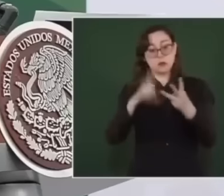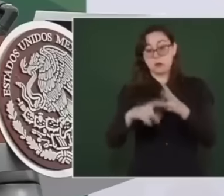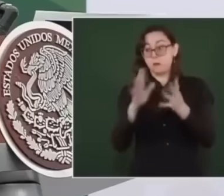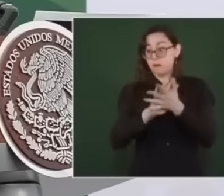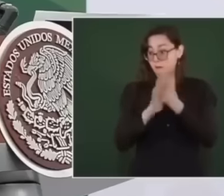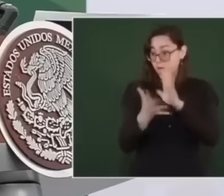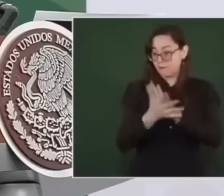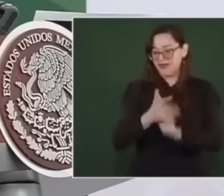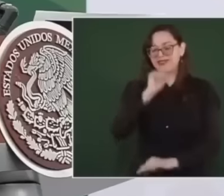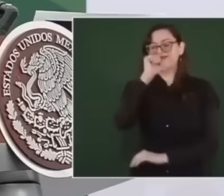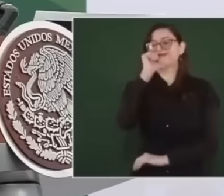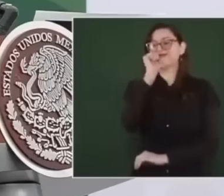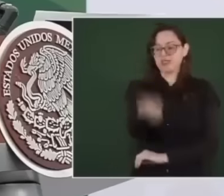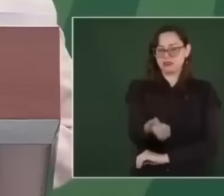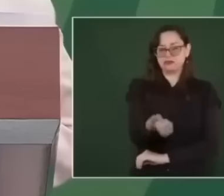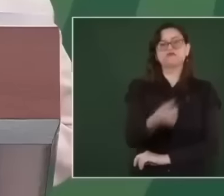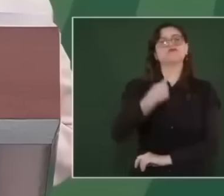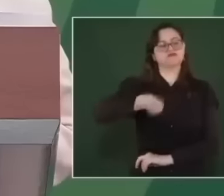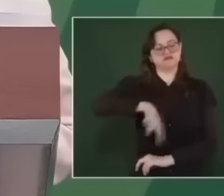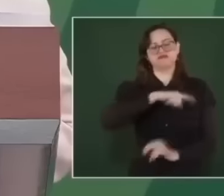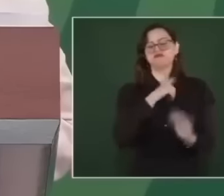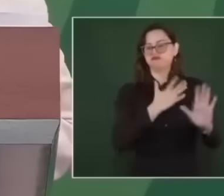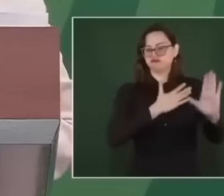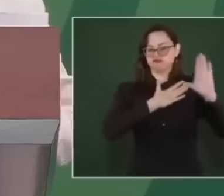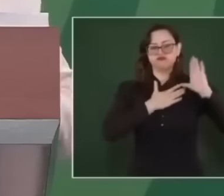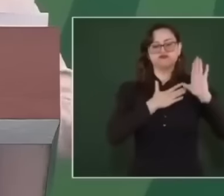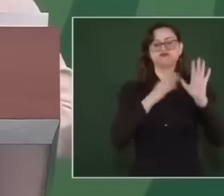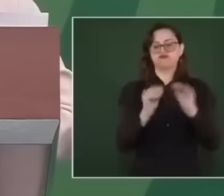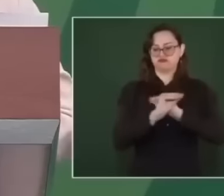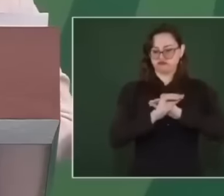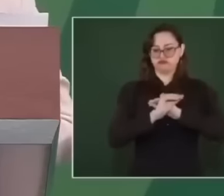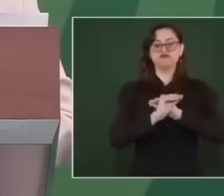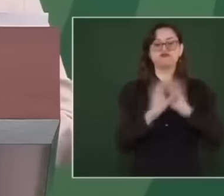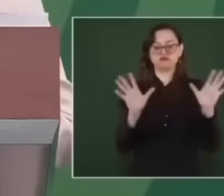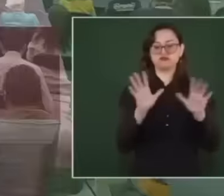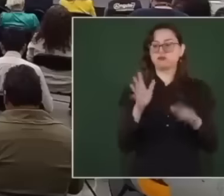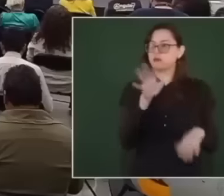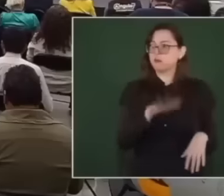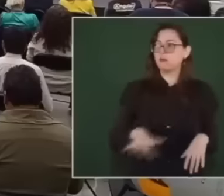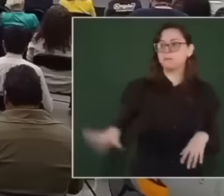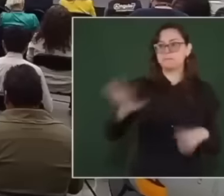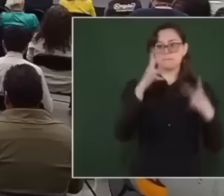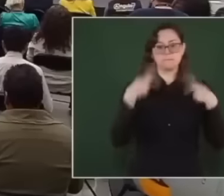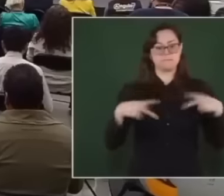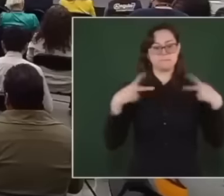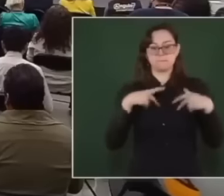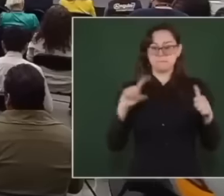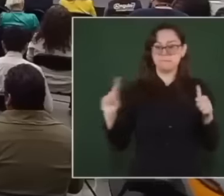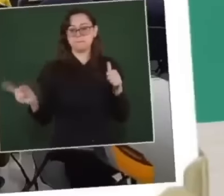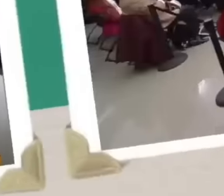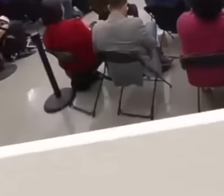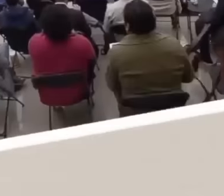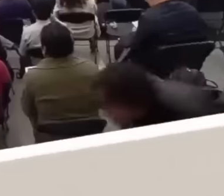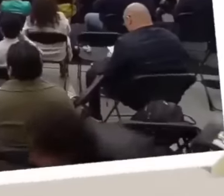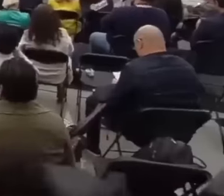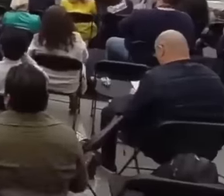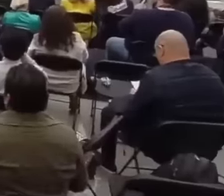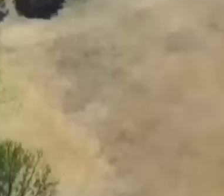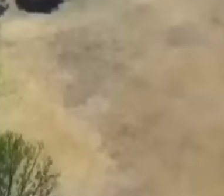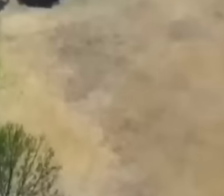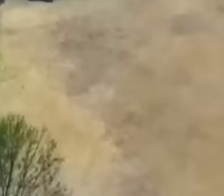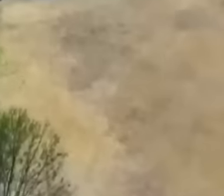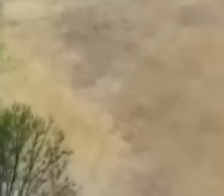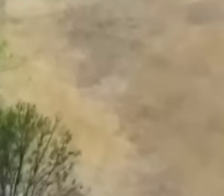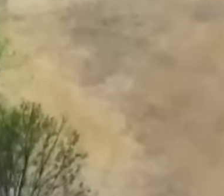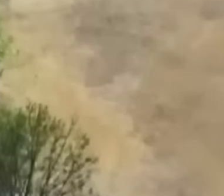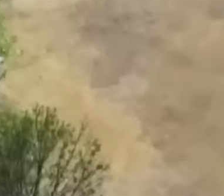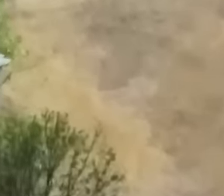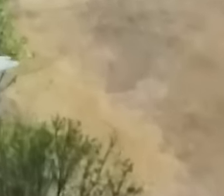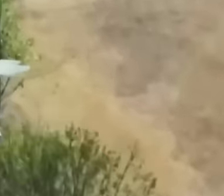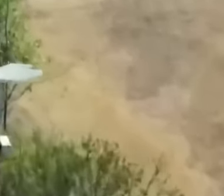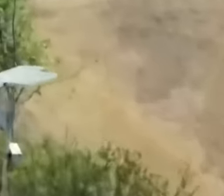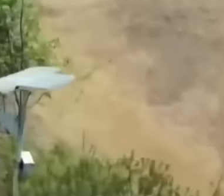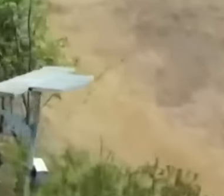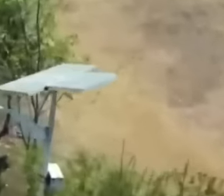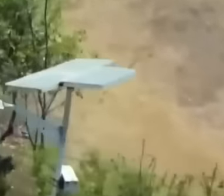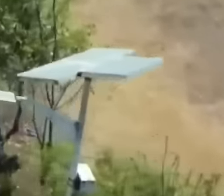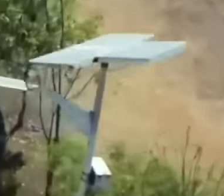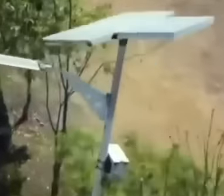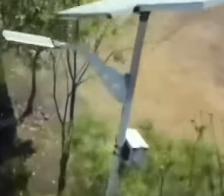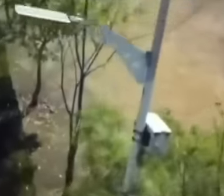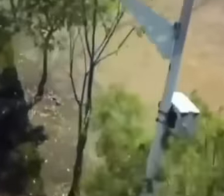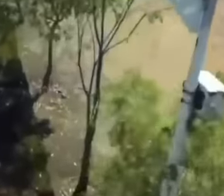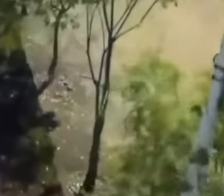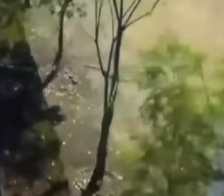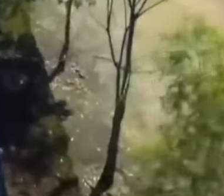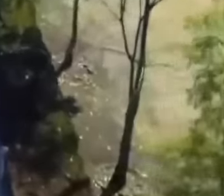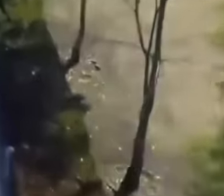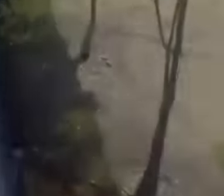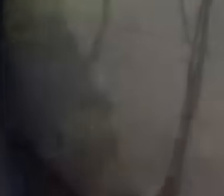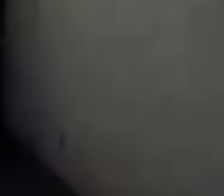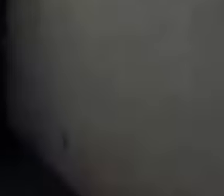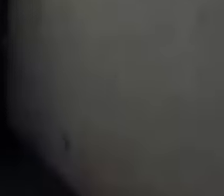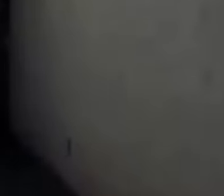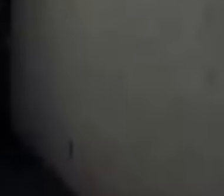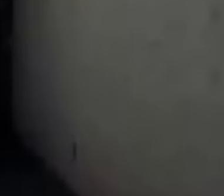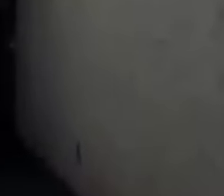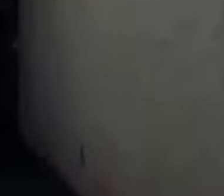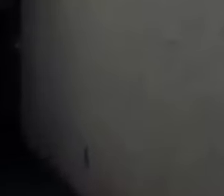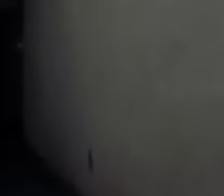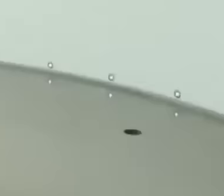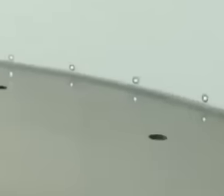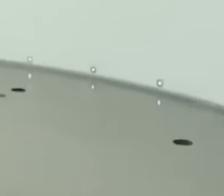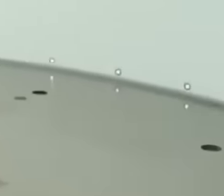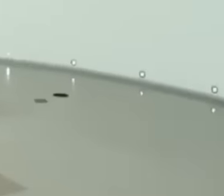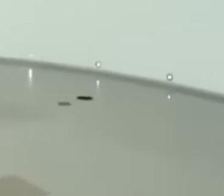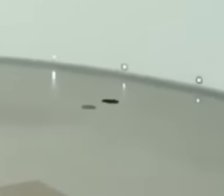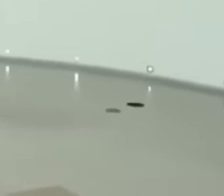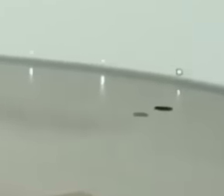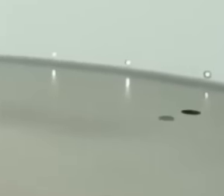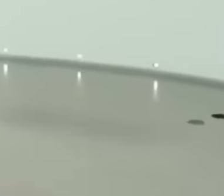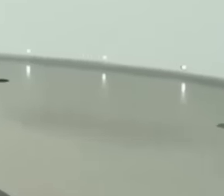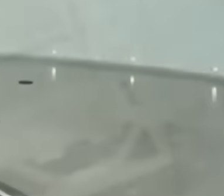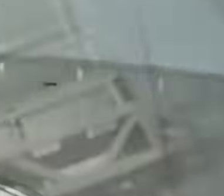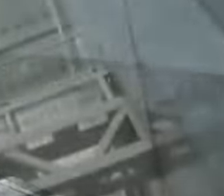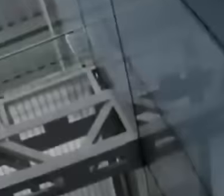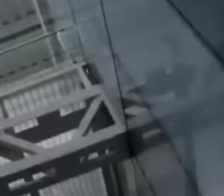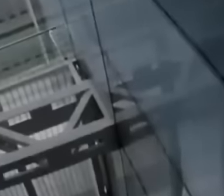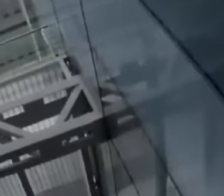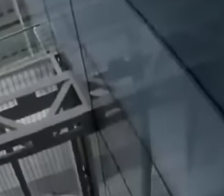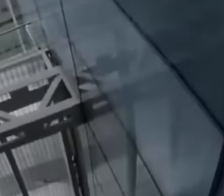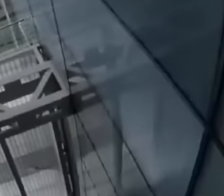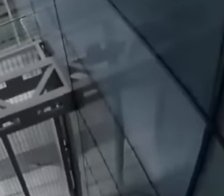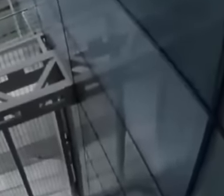our Mission and commitment are clear. The commitment is to the people of Mexico. Thank you very much.